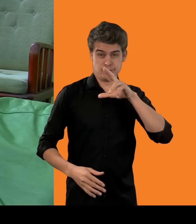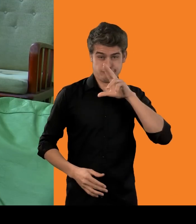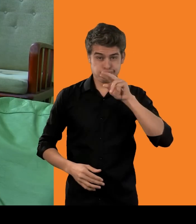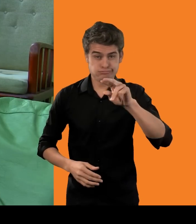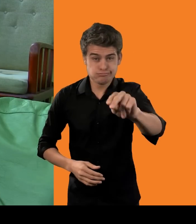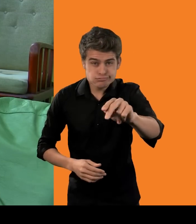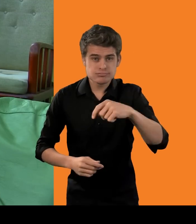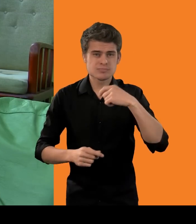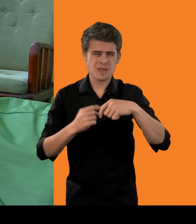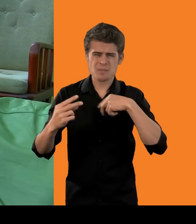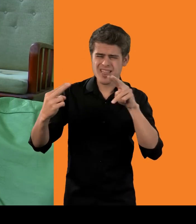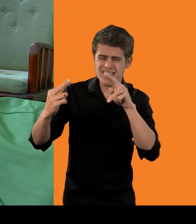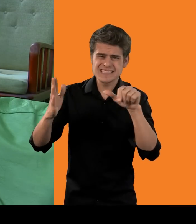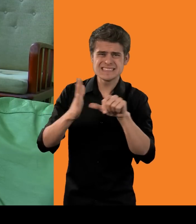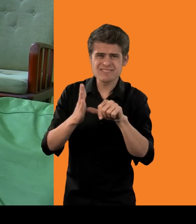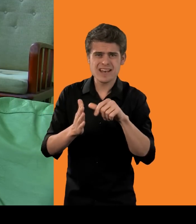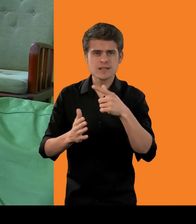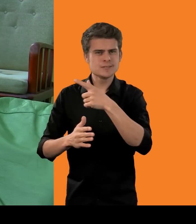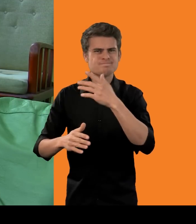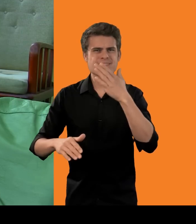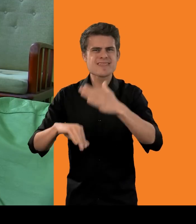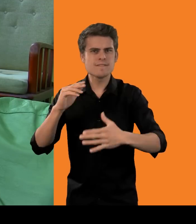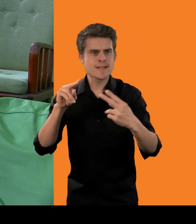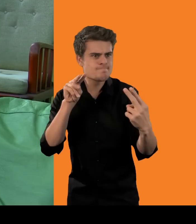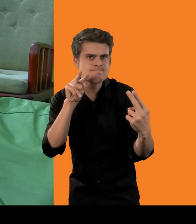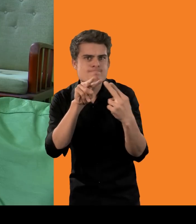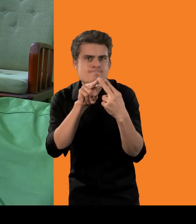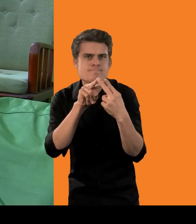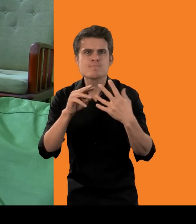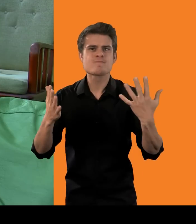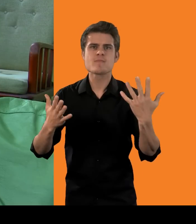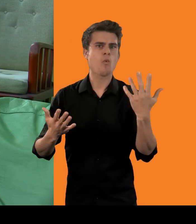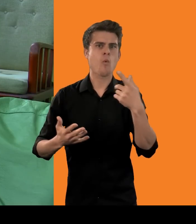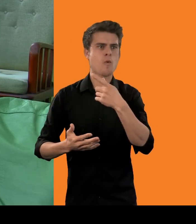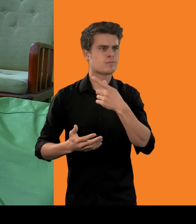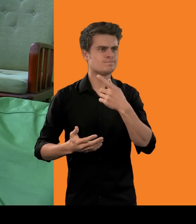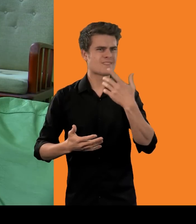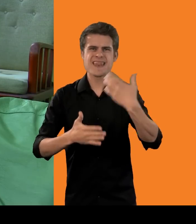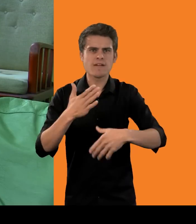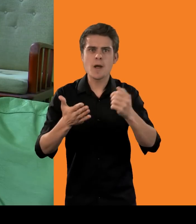they don’t know that you’re deaf, so they might immediately start speaking really fast